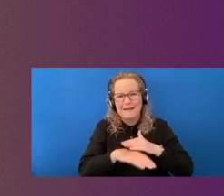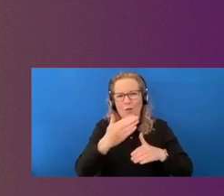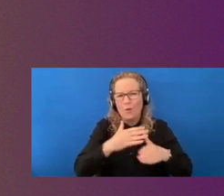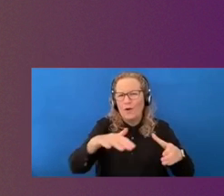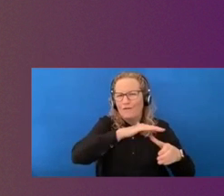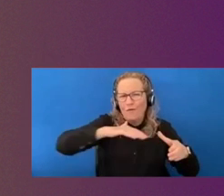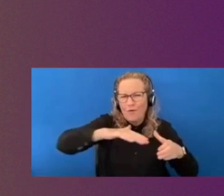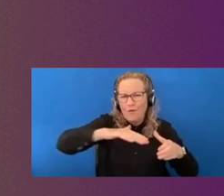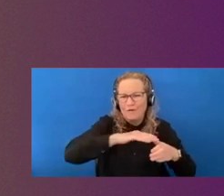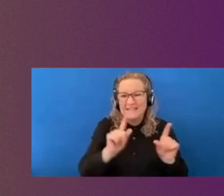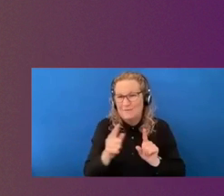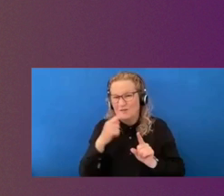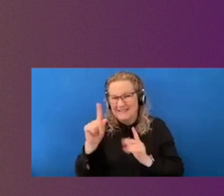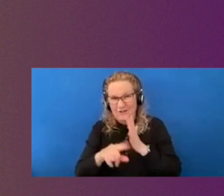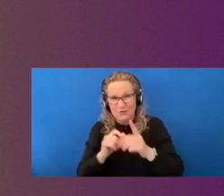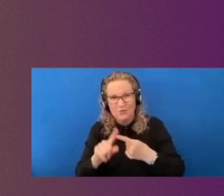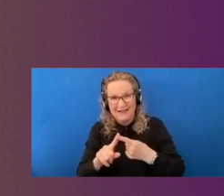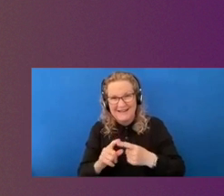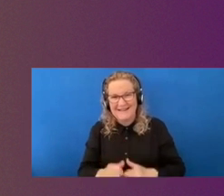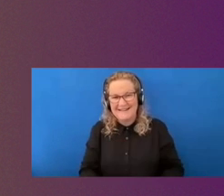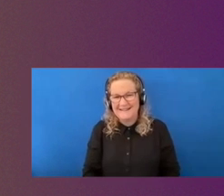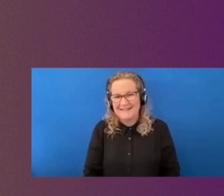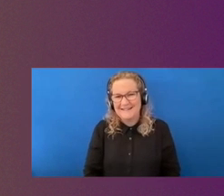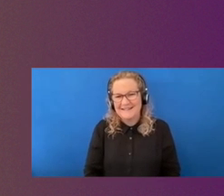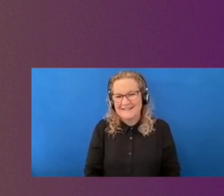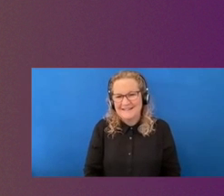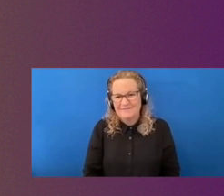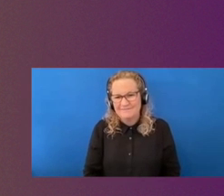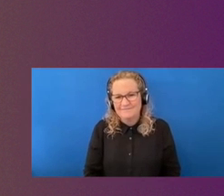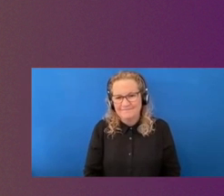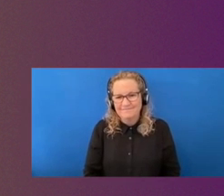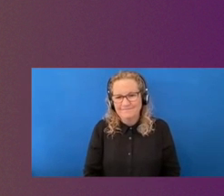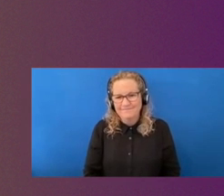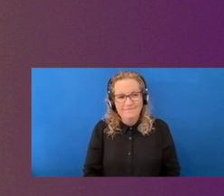like he said Julie they're not discriminated against um for any reason um and that yeah